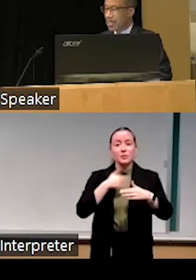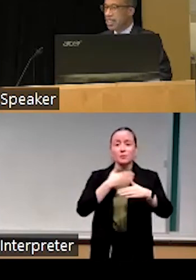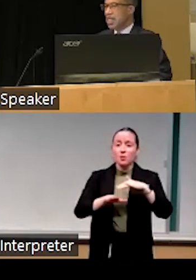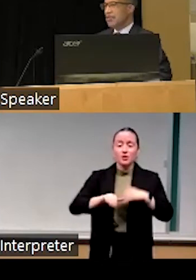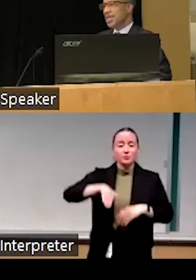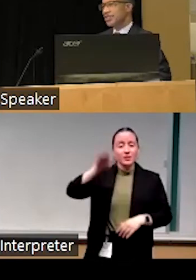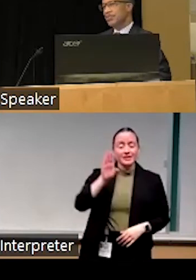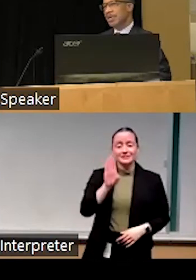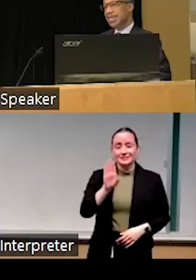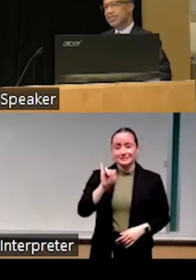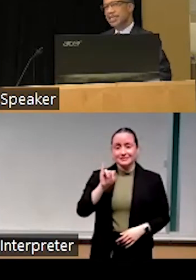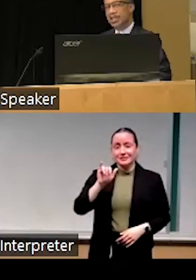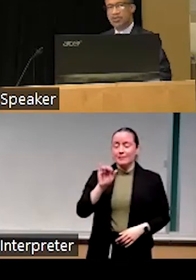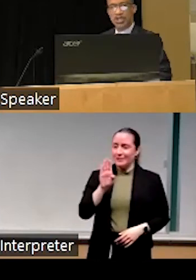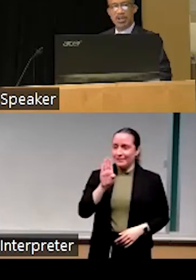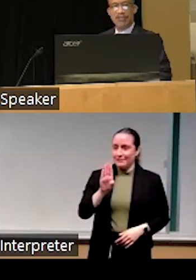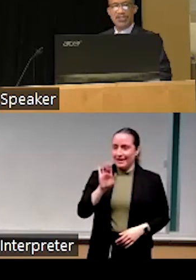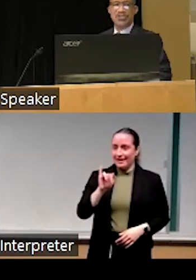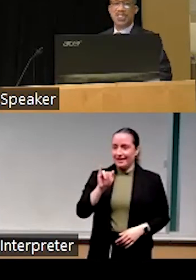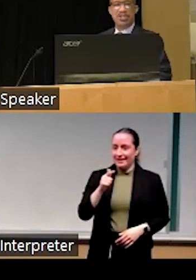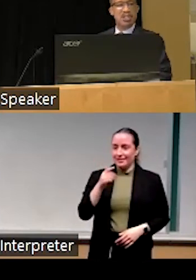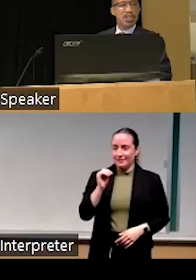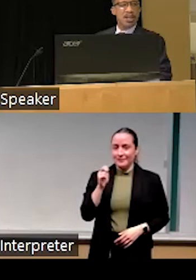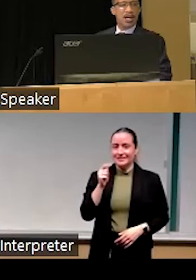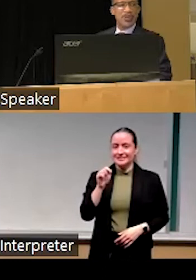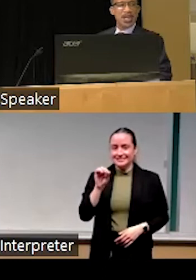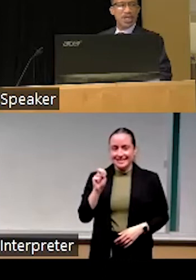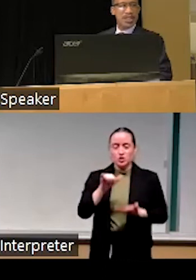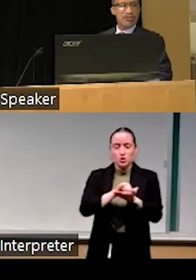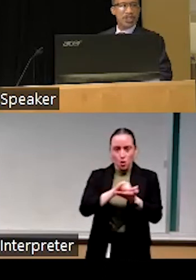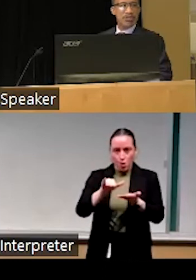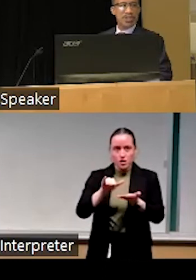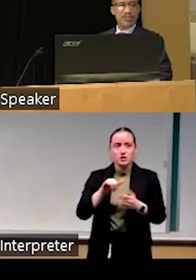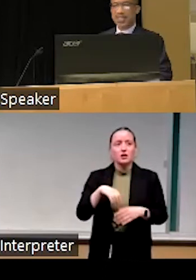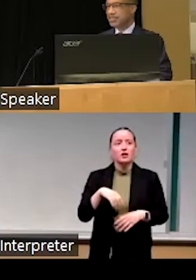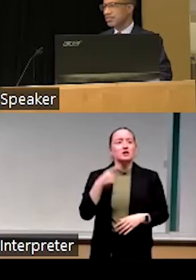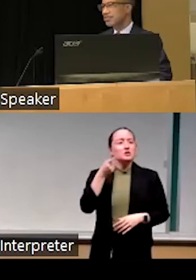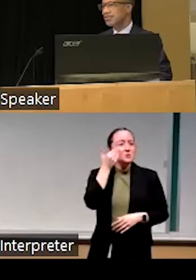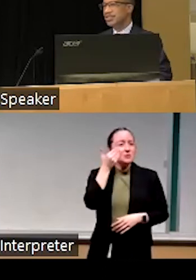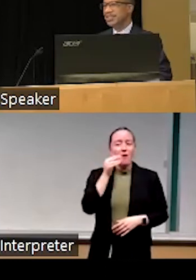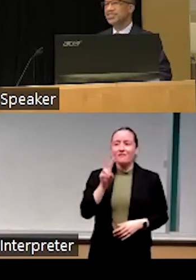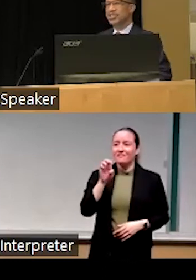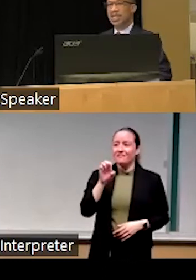area I was actually raised in a community called vessel Center um anybody familiar with Vestal okay